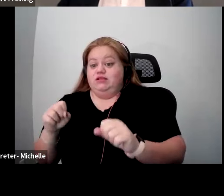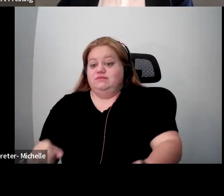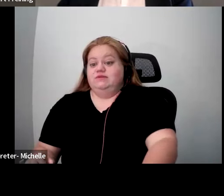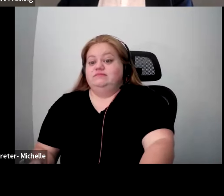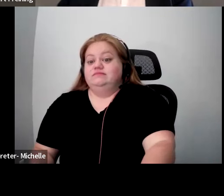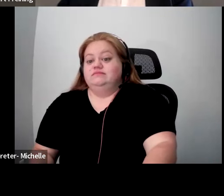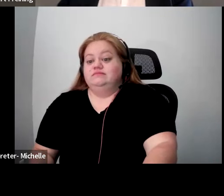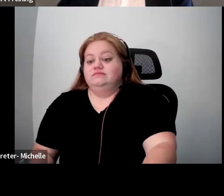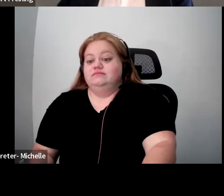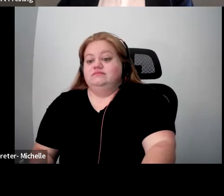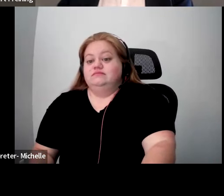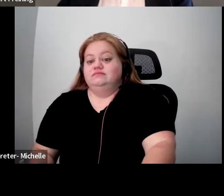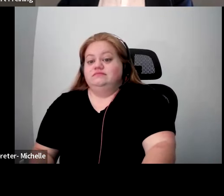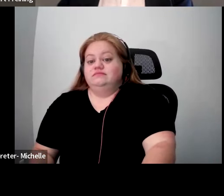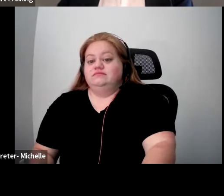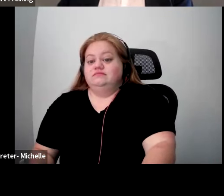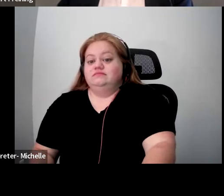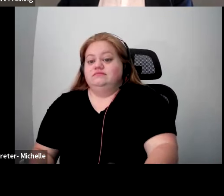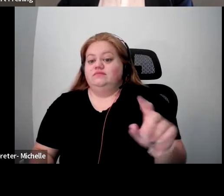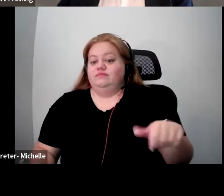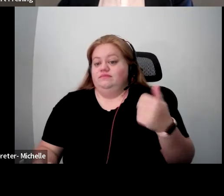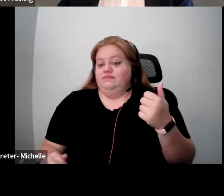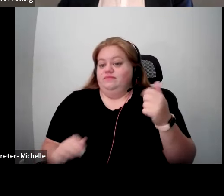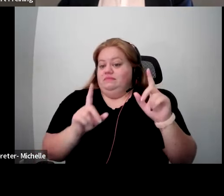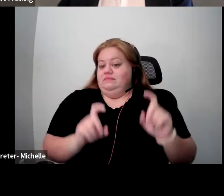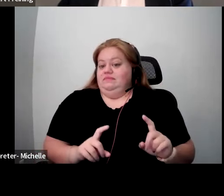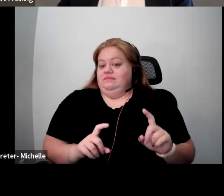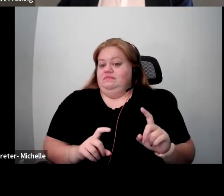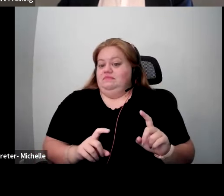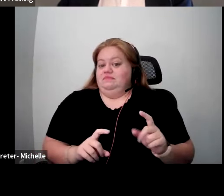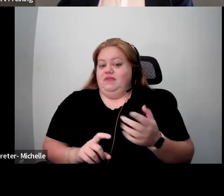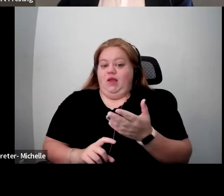this question came in that I'd love to just do-- go around and ask each person.